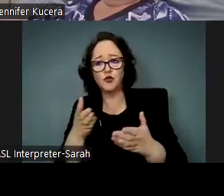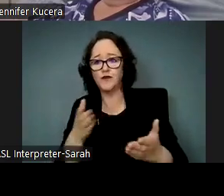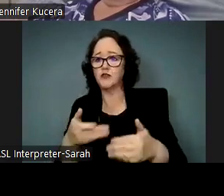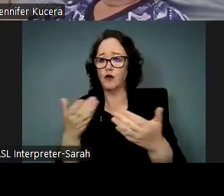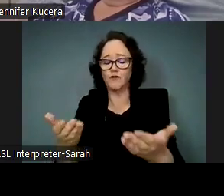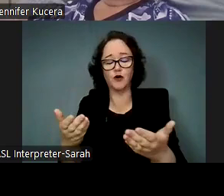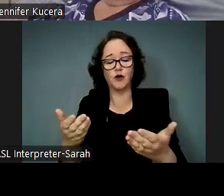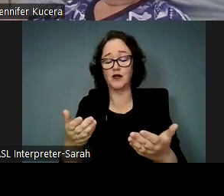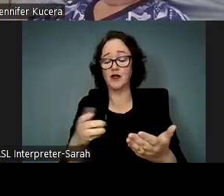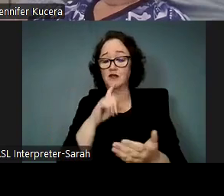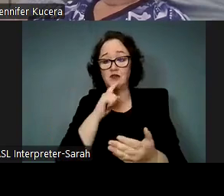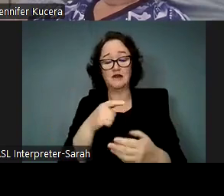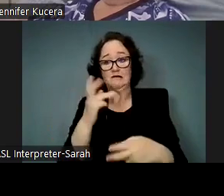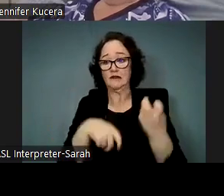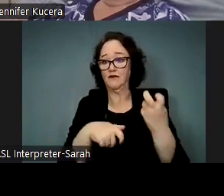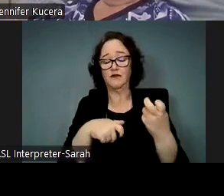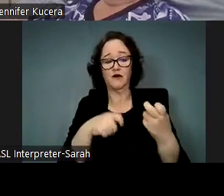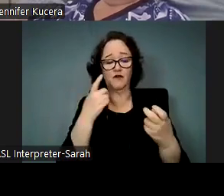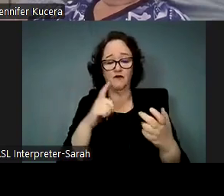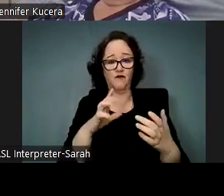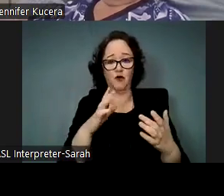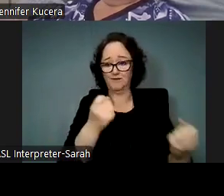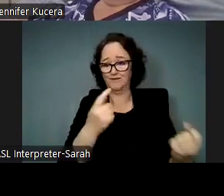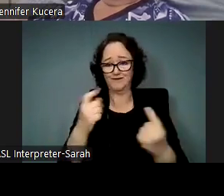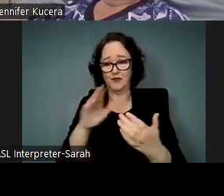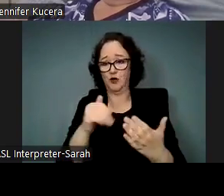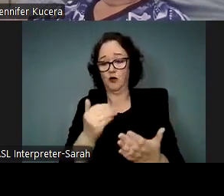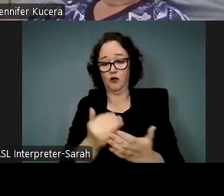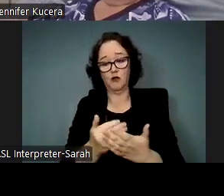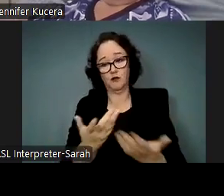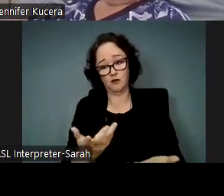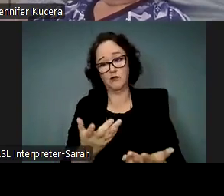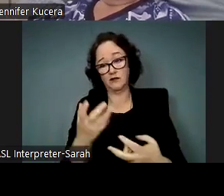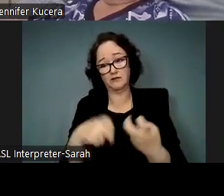straight. Just that, alone, is very, very difficult. And then